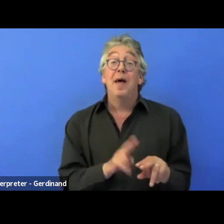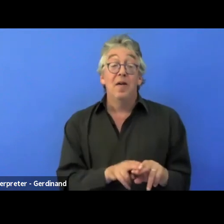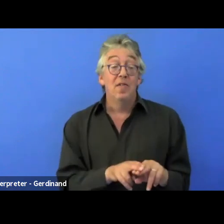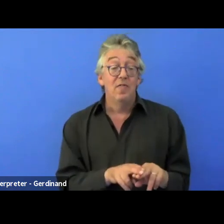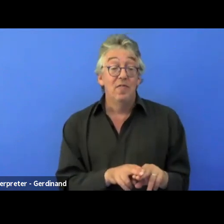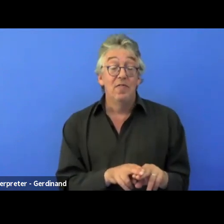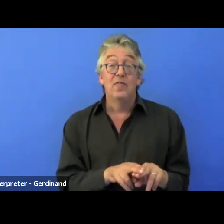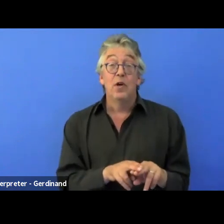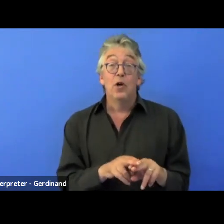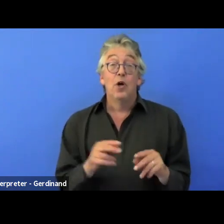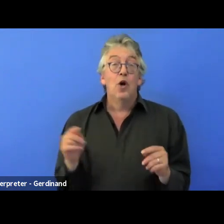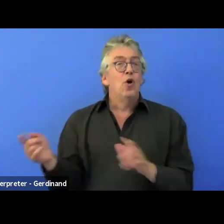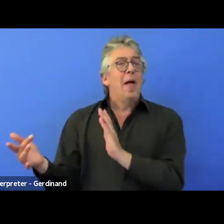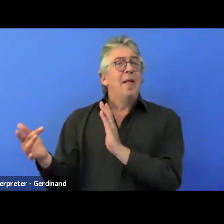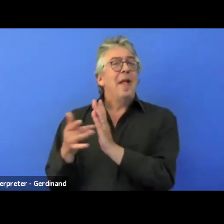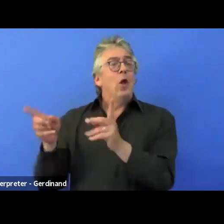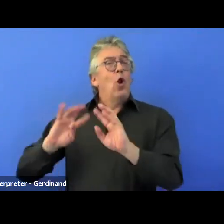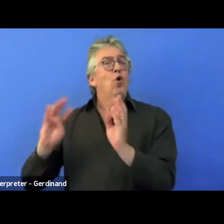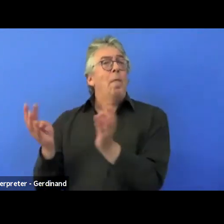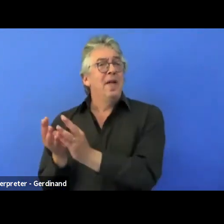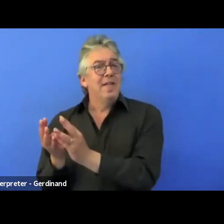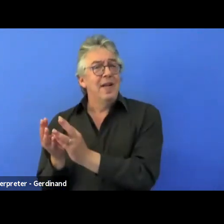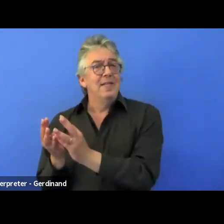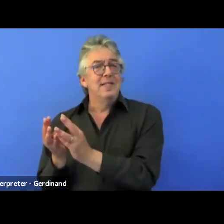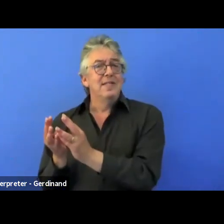to the technical committees discussing relevant requirements.